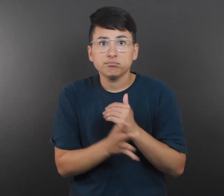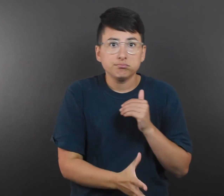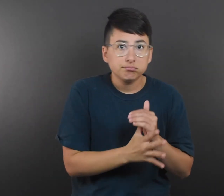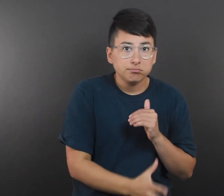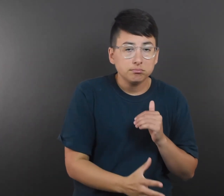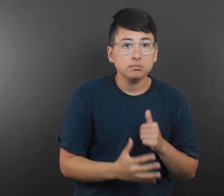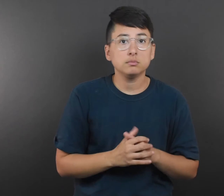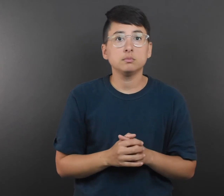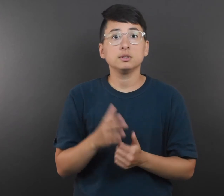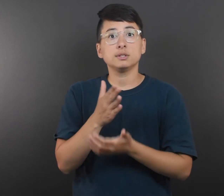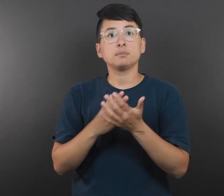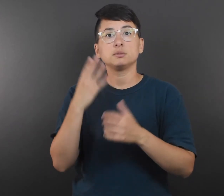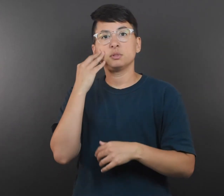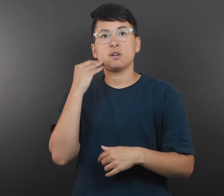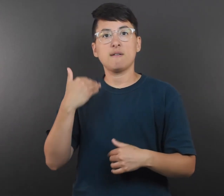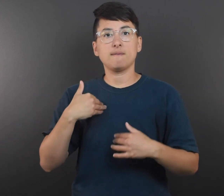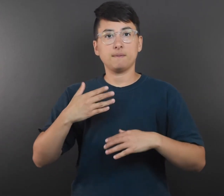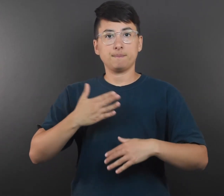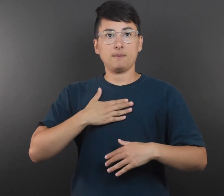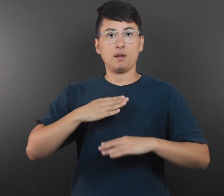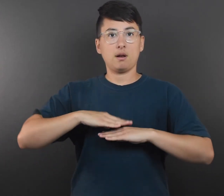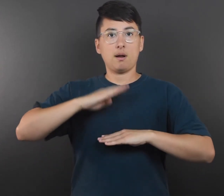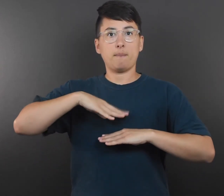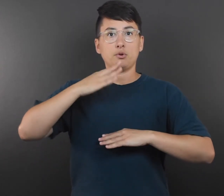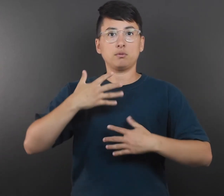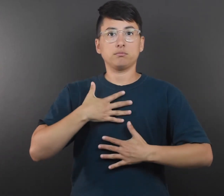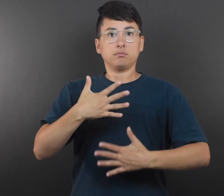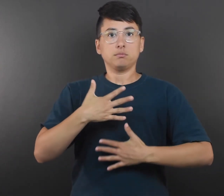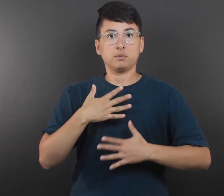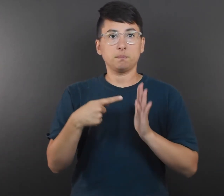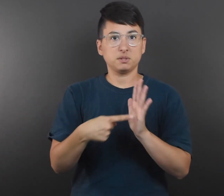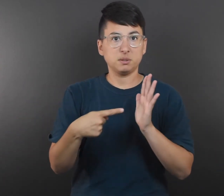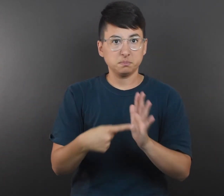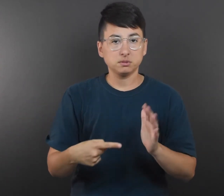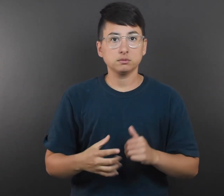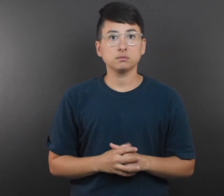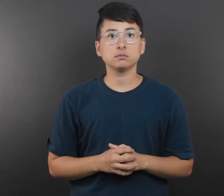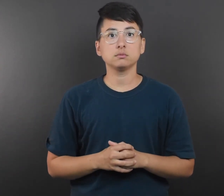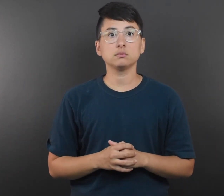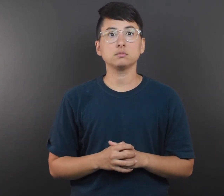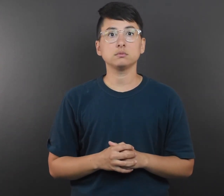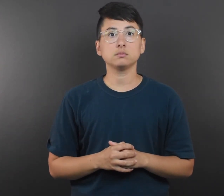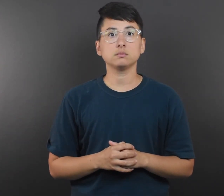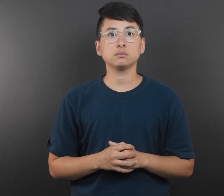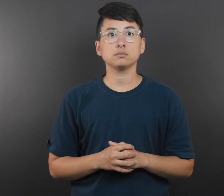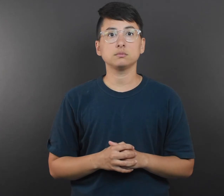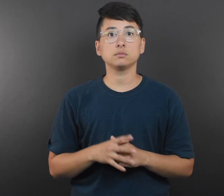of the children experienced vomiting and diarrhea, while some experienced upper respiratory symptoms.